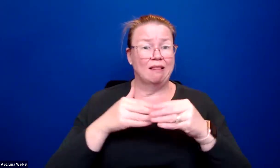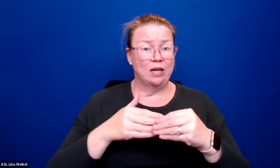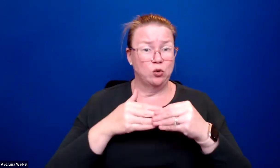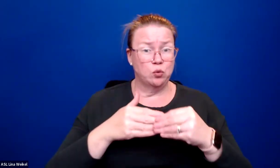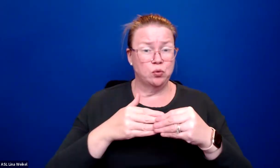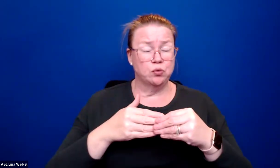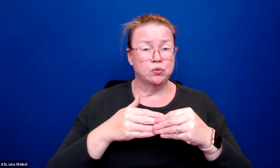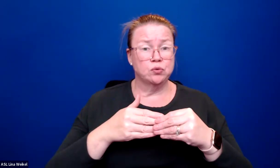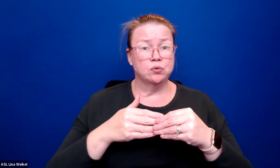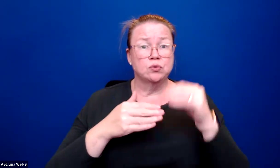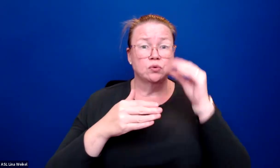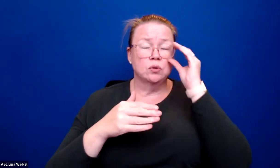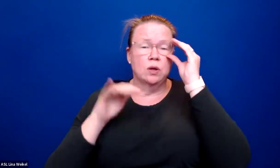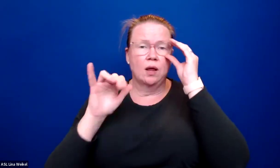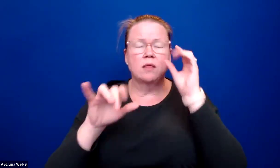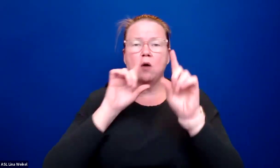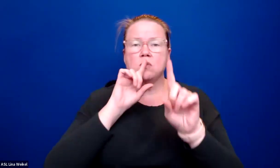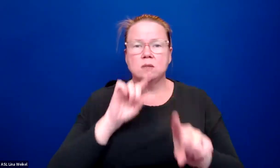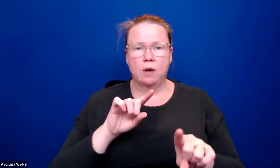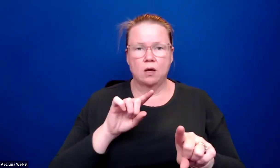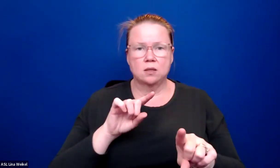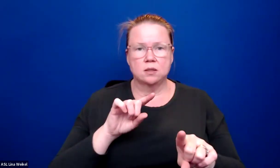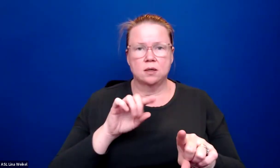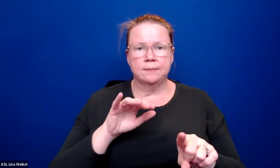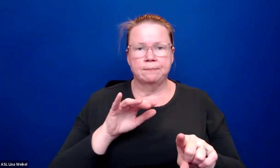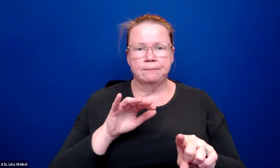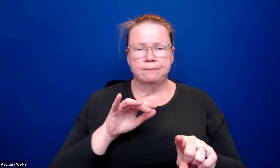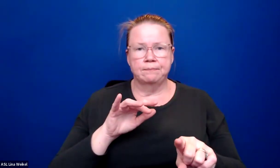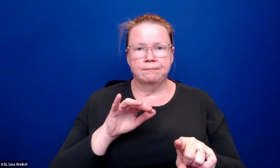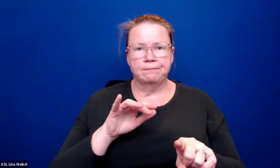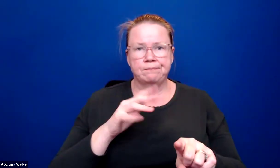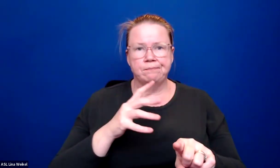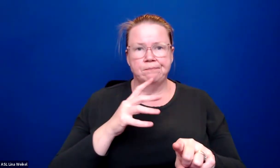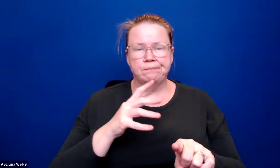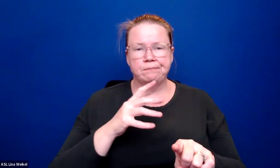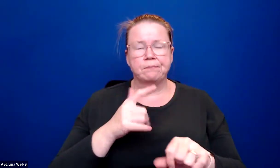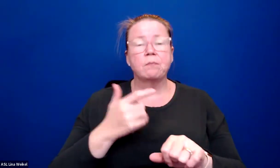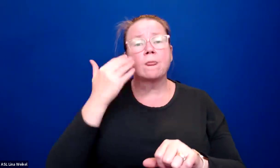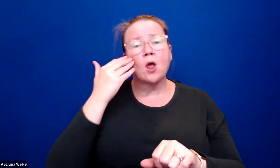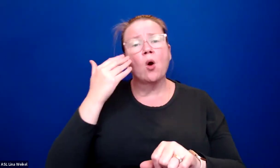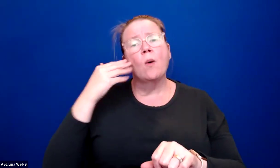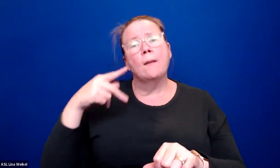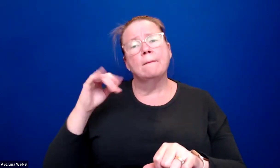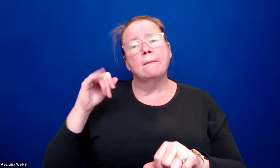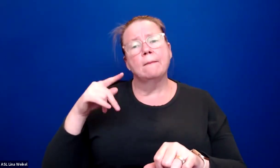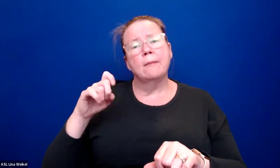Elissa w/ APRIL: That was in response to Elissa w/ APRIL: you know, the pipeline project